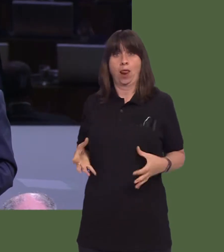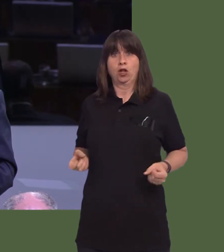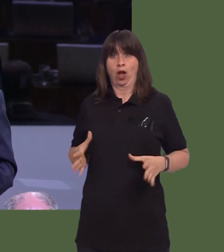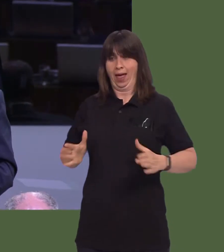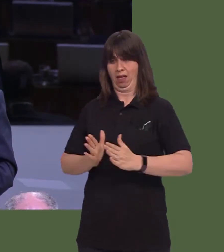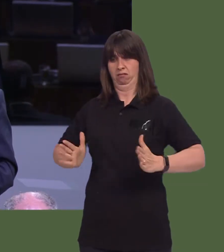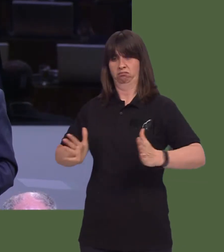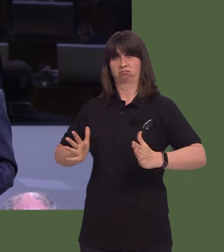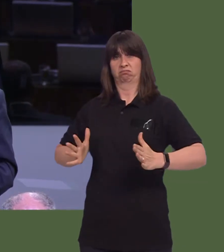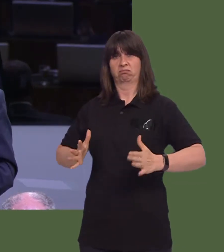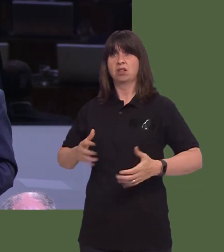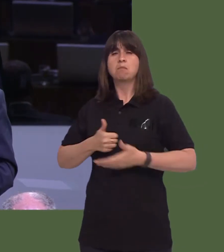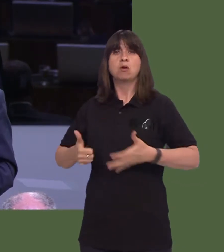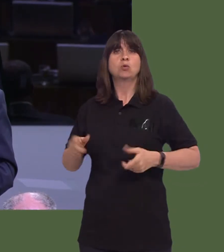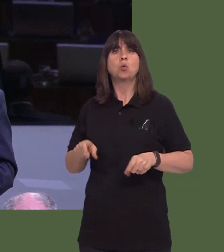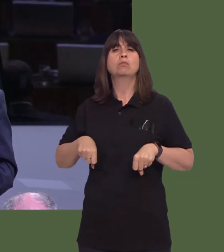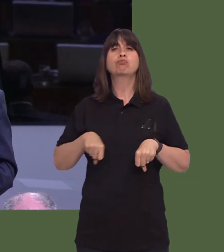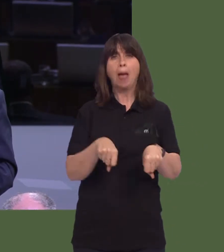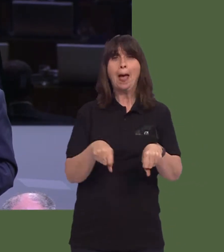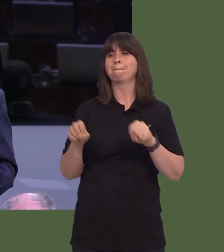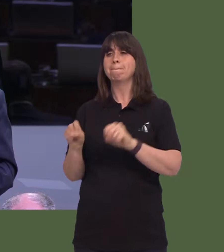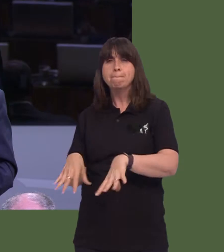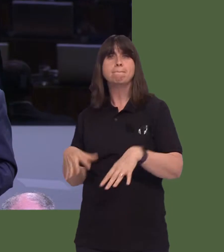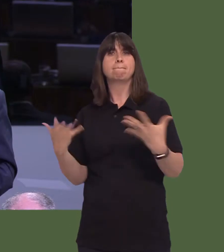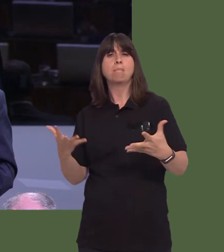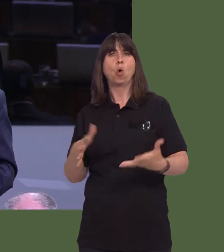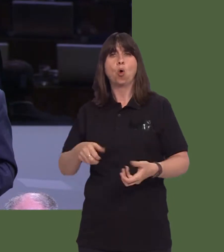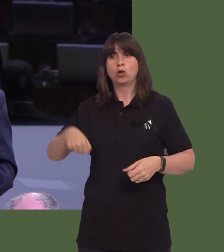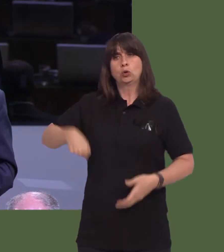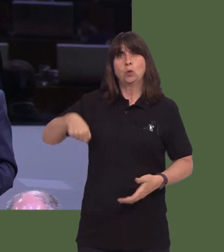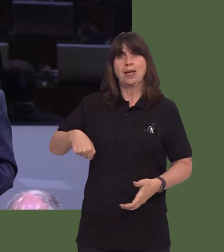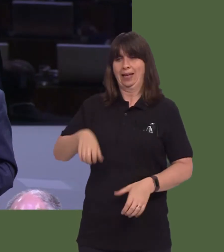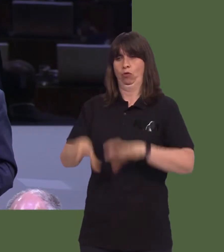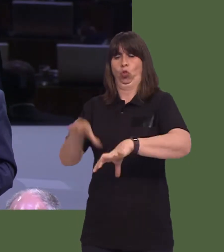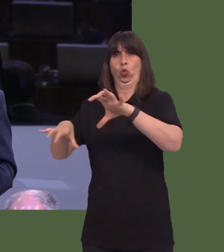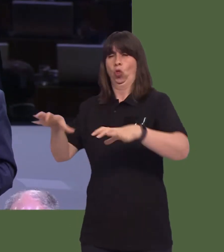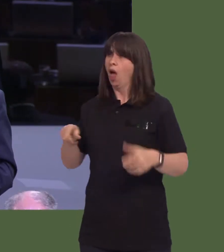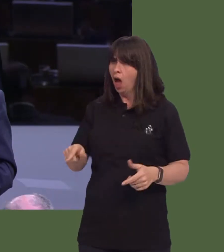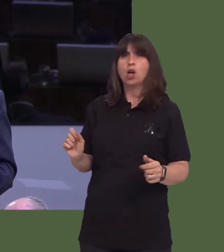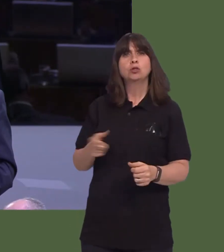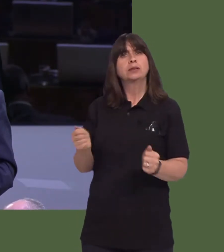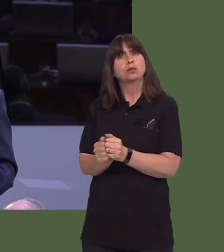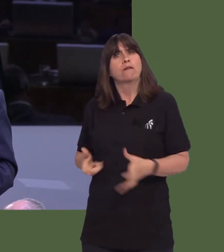or luggage. Now, I've been informed that, in Australia, a whole carriage is dedicated to those passengers